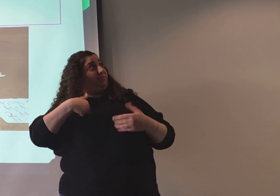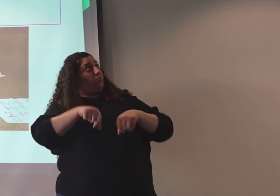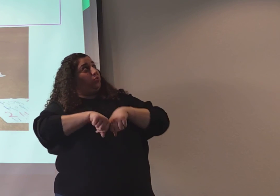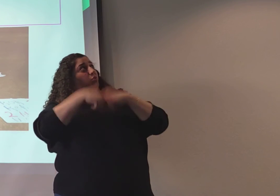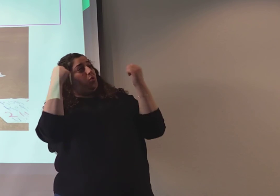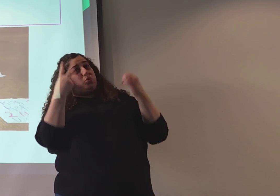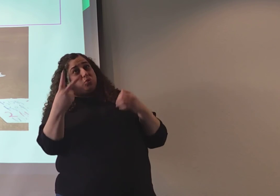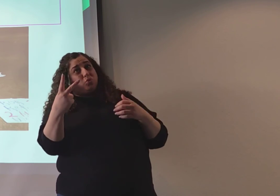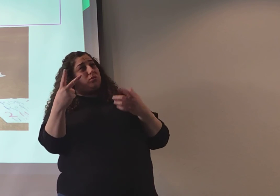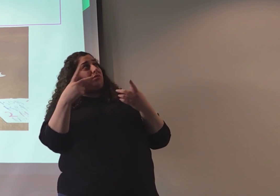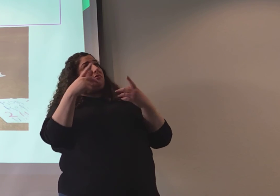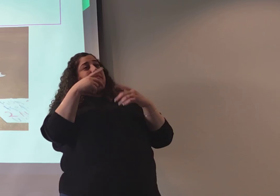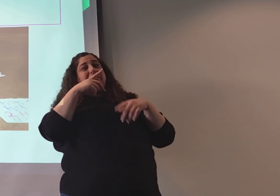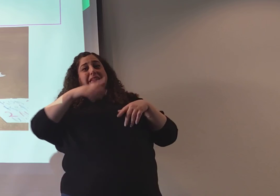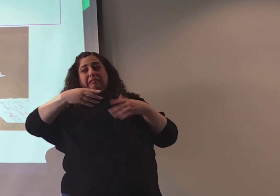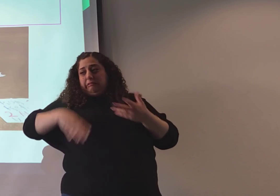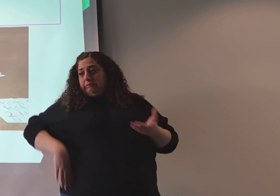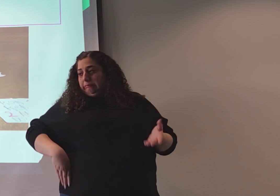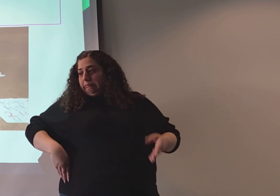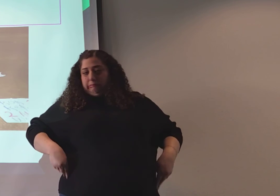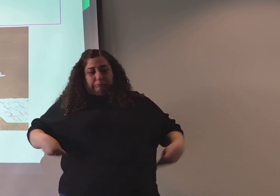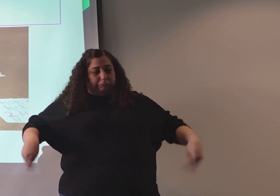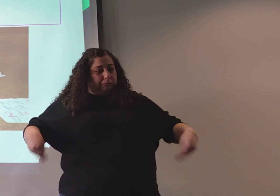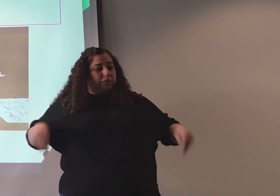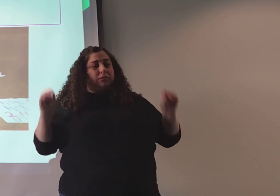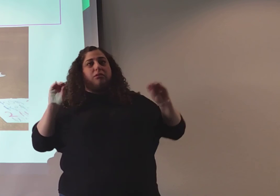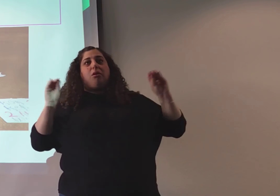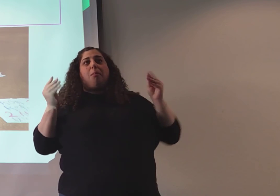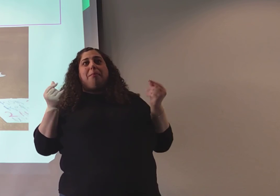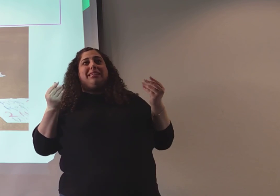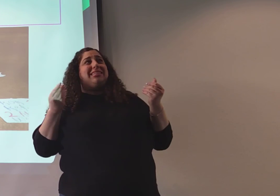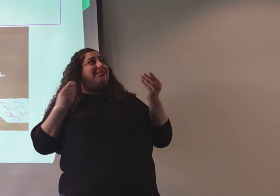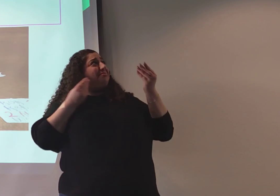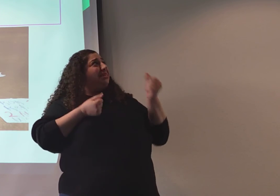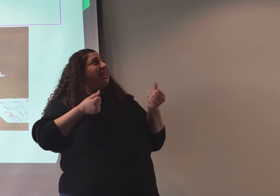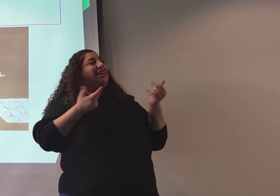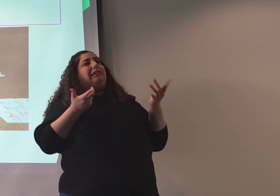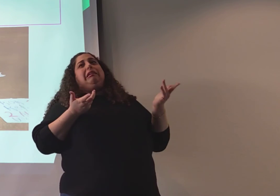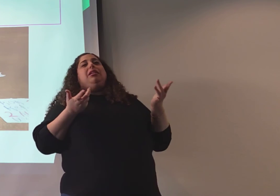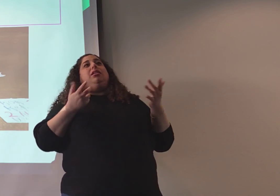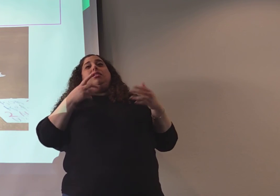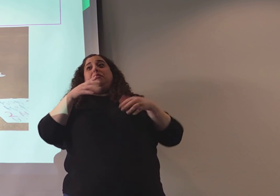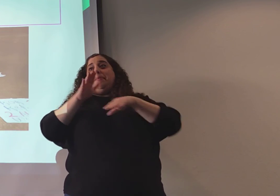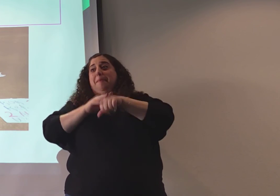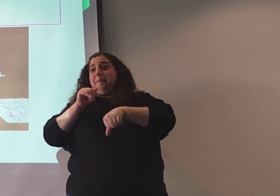or remove his belongings, until the landlord wins at trial.